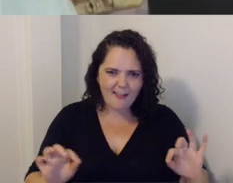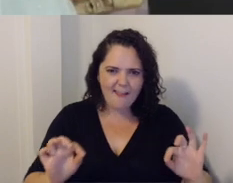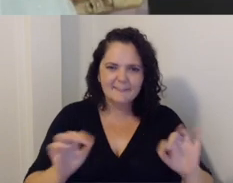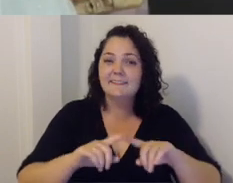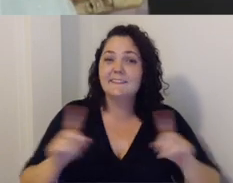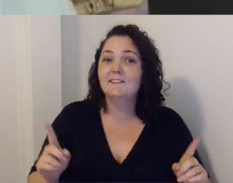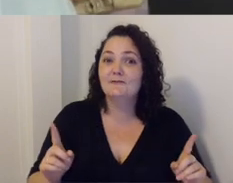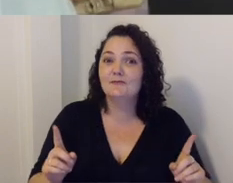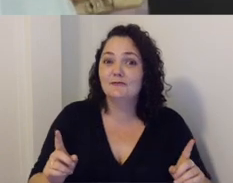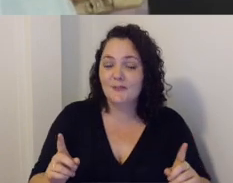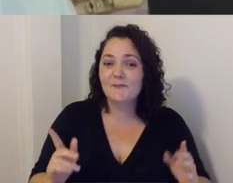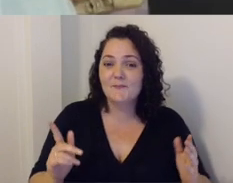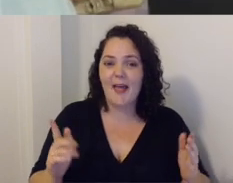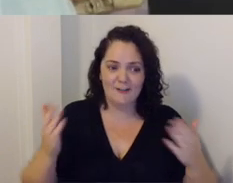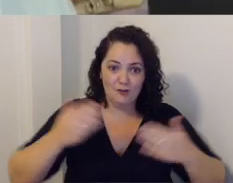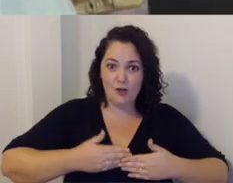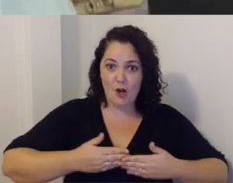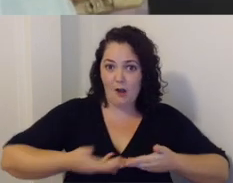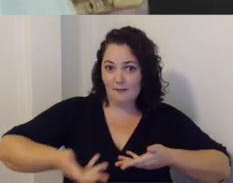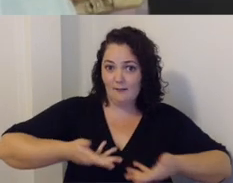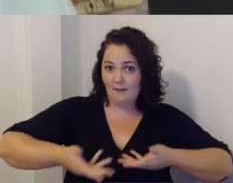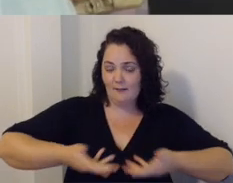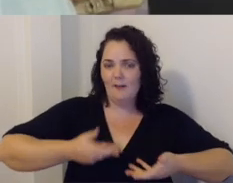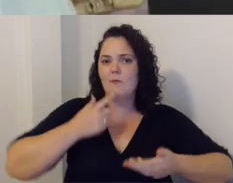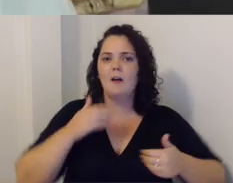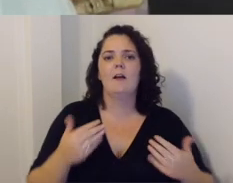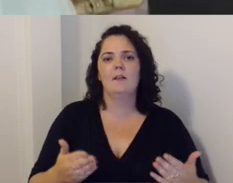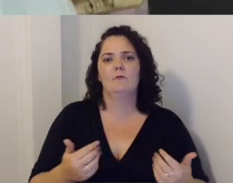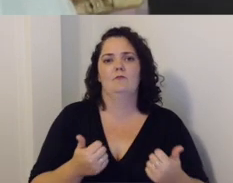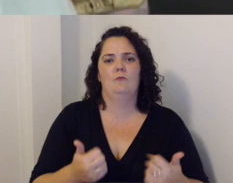working together, that'll give you more immediate feedback in the way that this dry ground works.